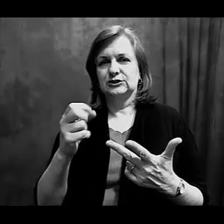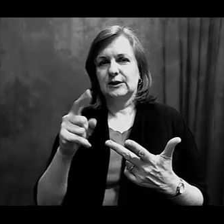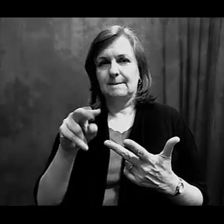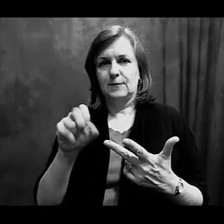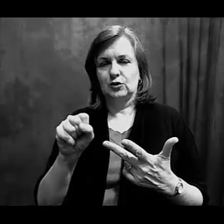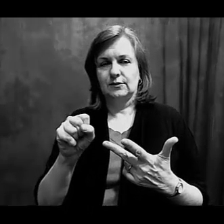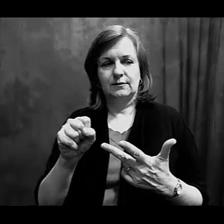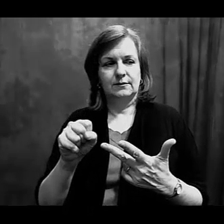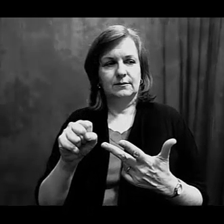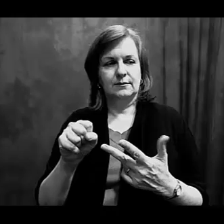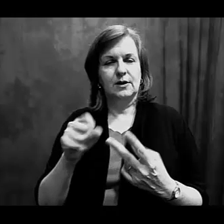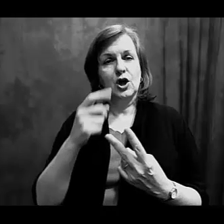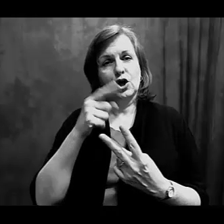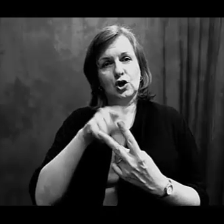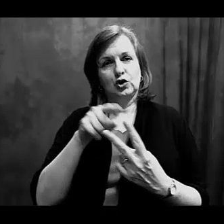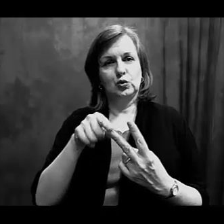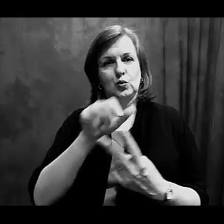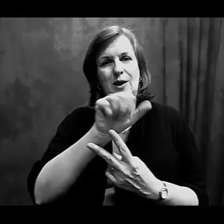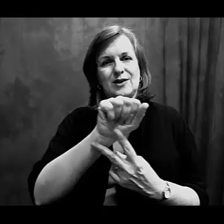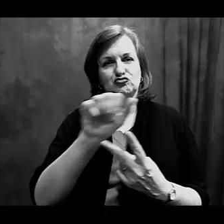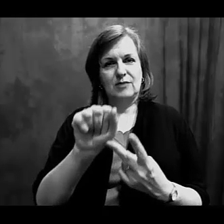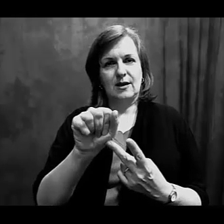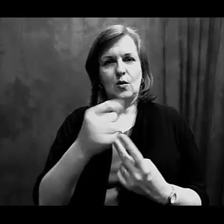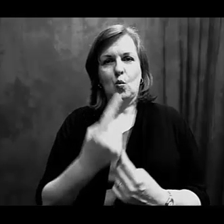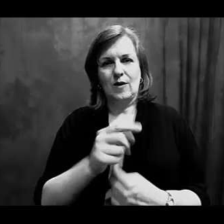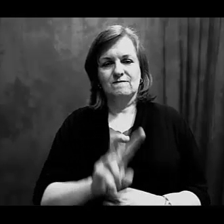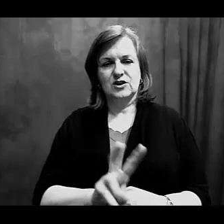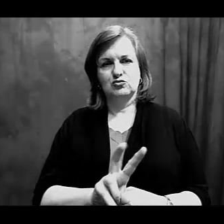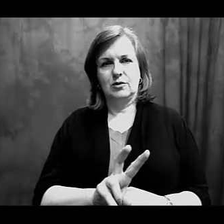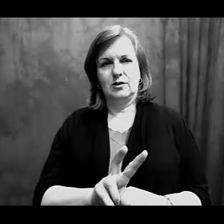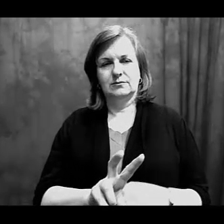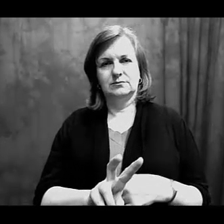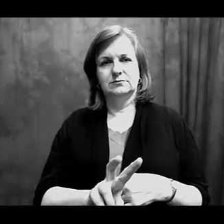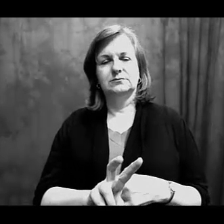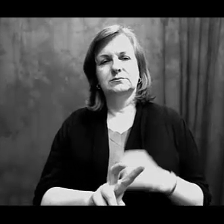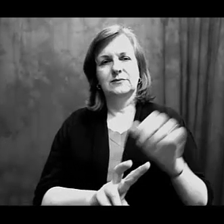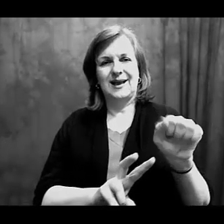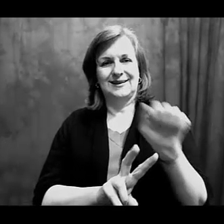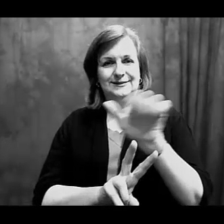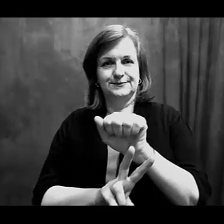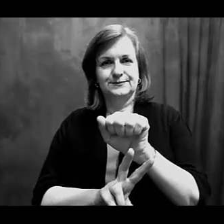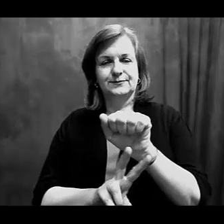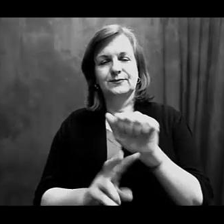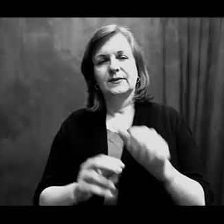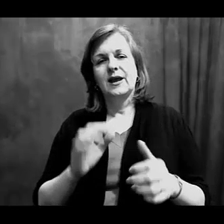and one ventricle this idea